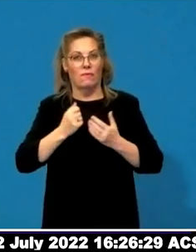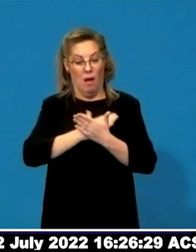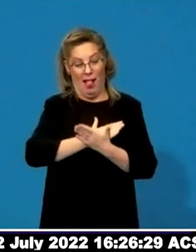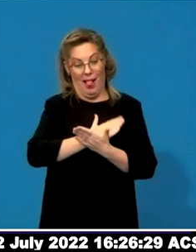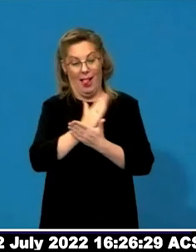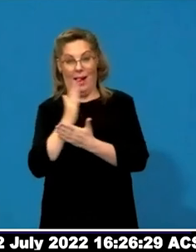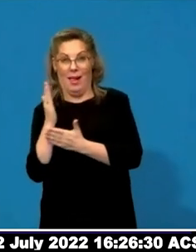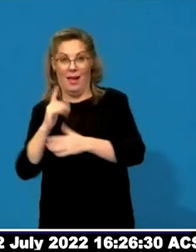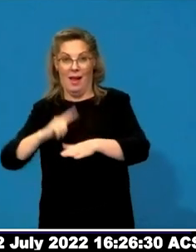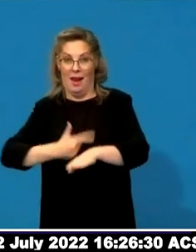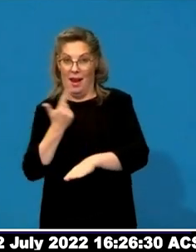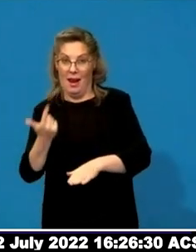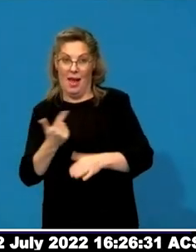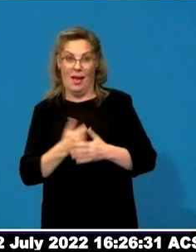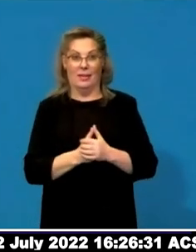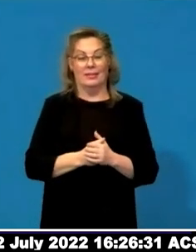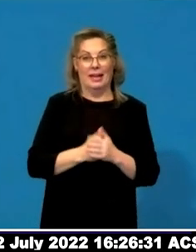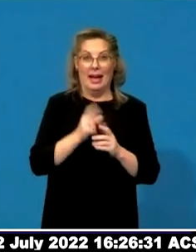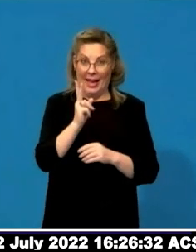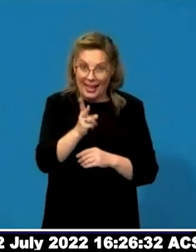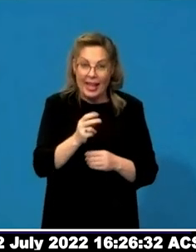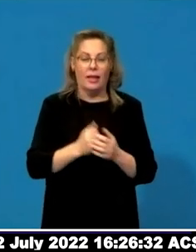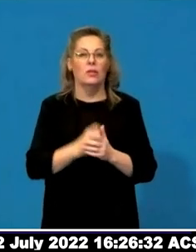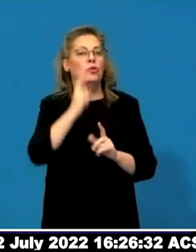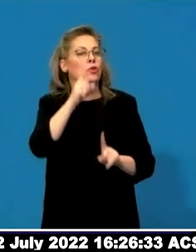Tomorrow, we wish to start at 10 am and we will deal